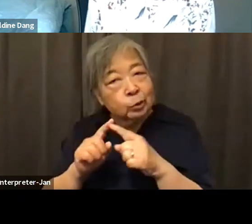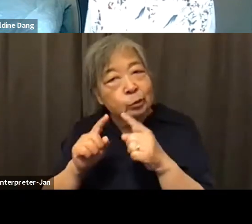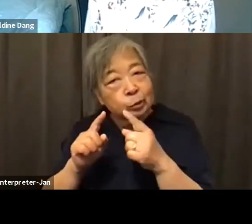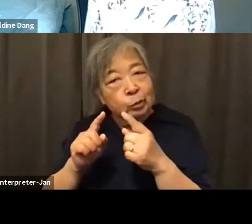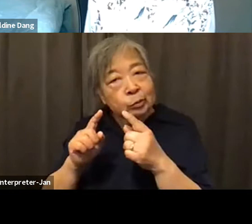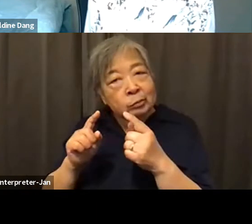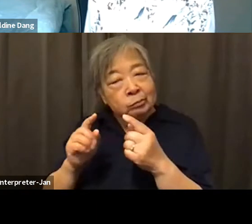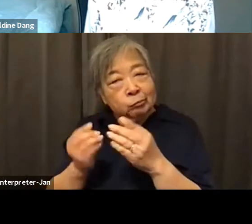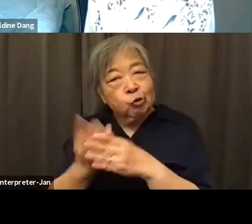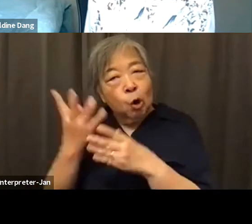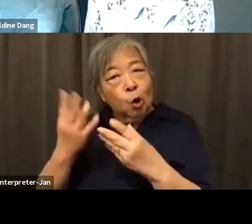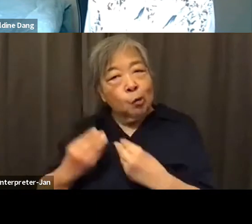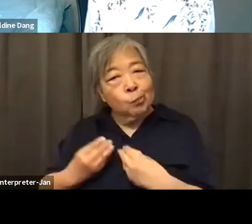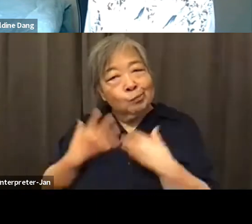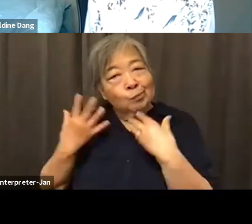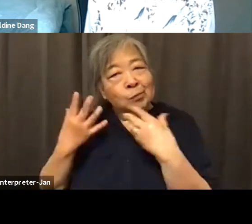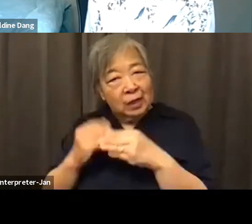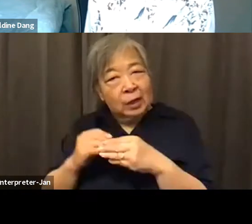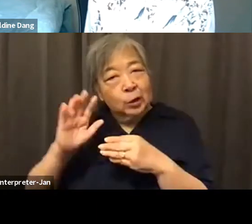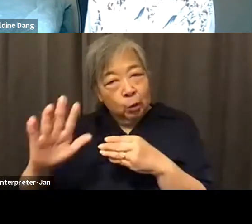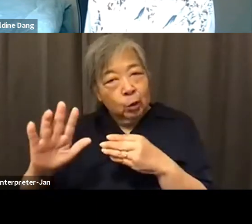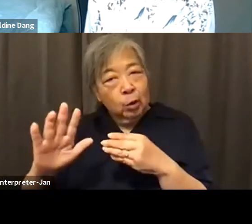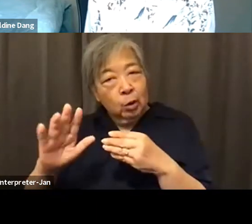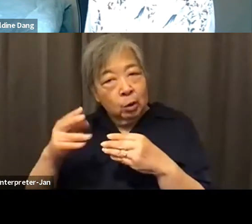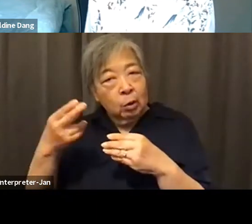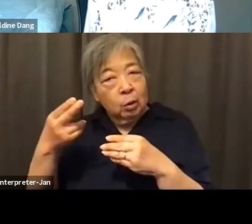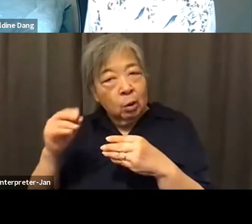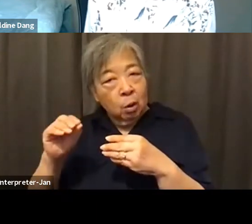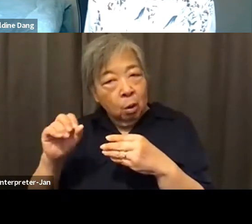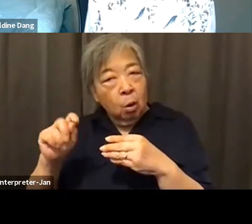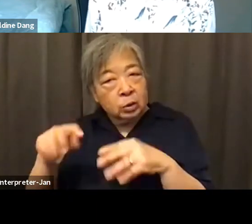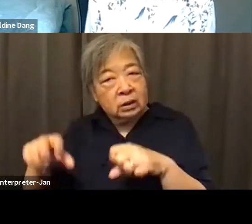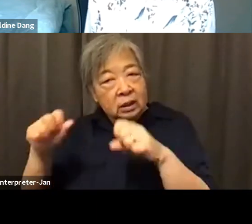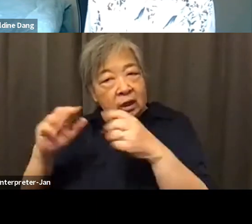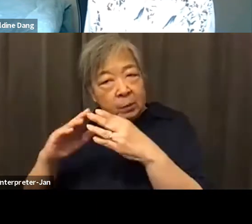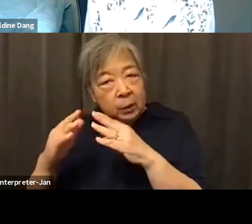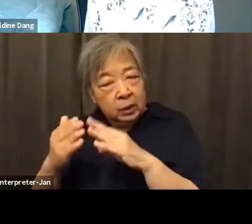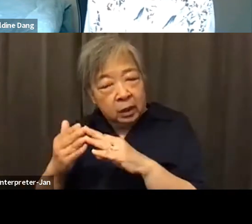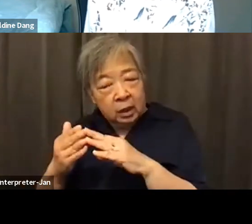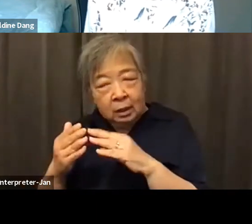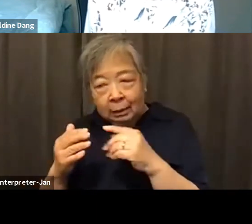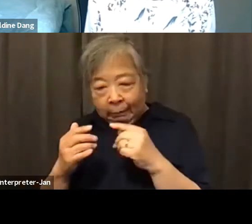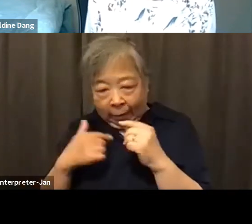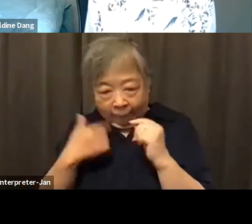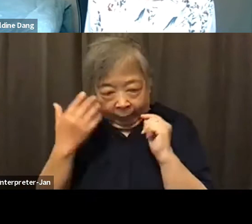Can I have, let's see, I forgot who I said was next.